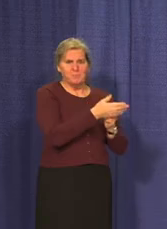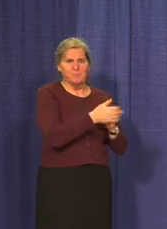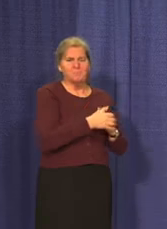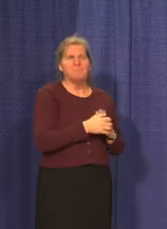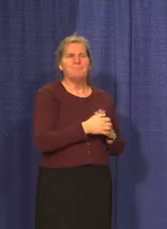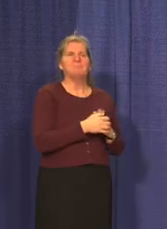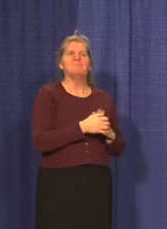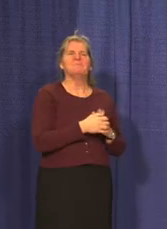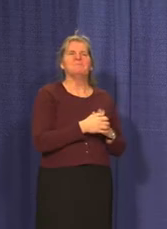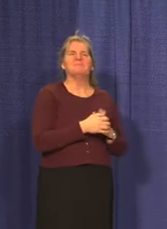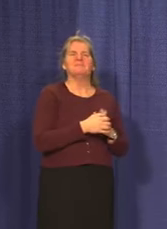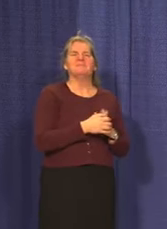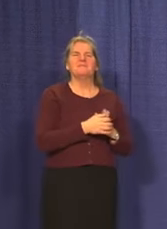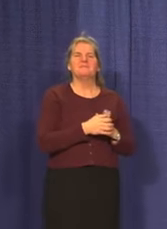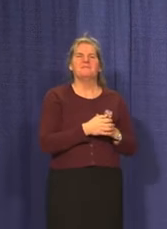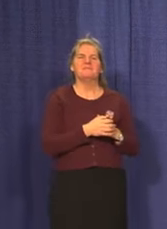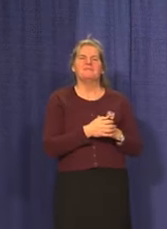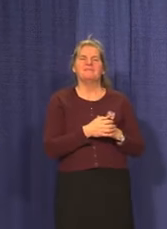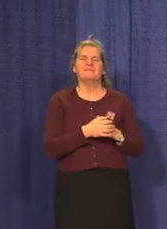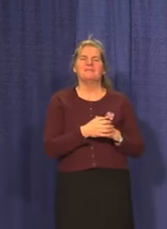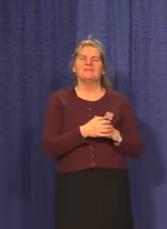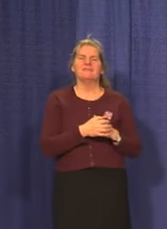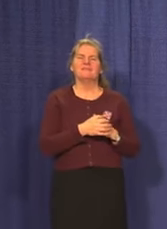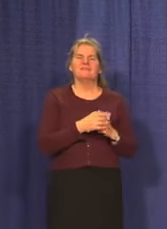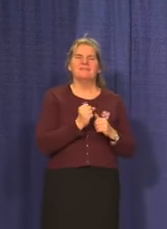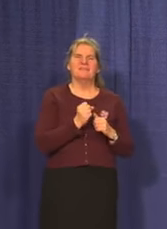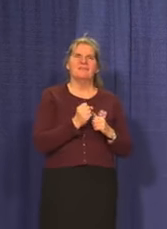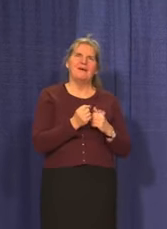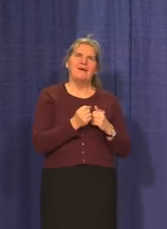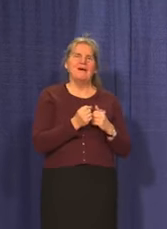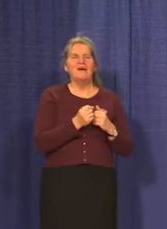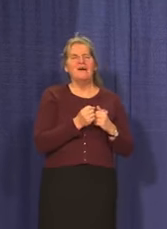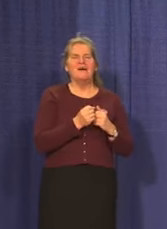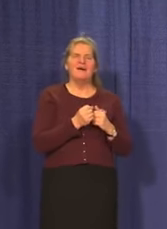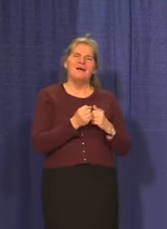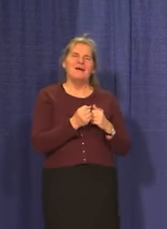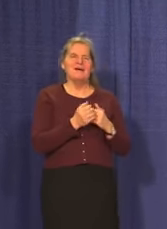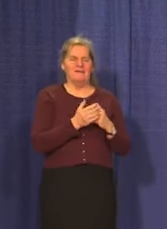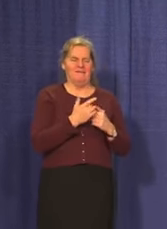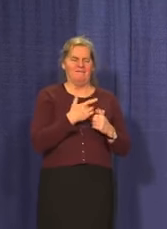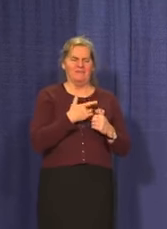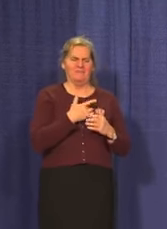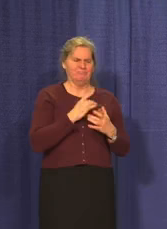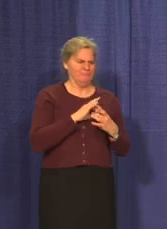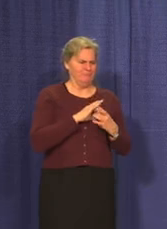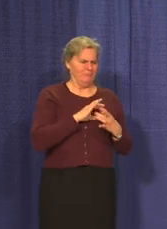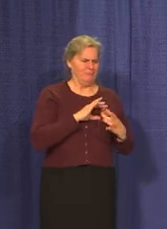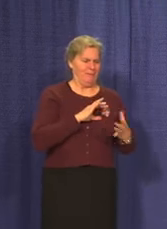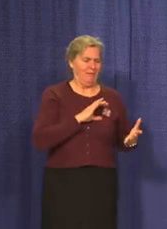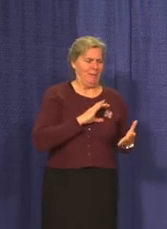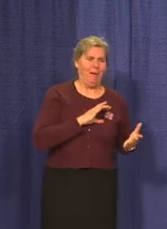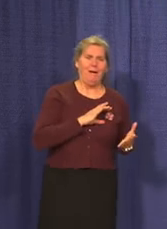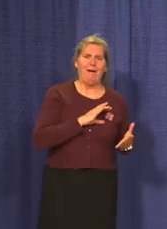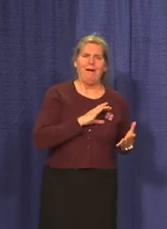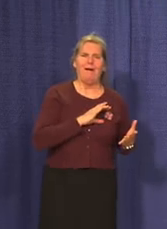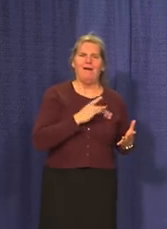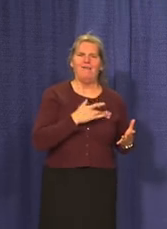SO REALLY, IT FEELS OBVIOUSLY A BIT WHEN YOU PULL APART LIKE THAT, THAT THERE IS A BIT OF THE DIVORCE ELEMENT.